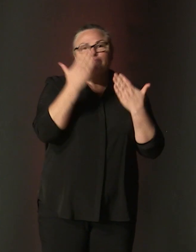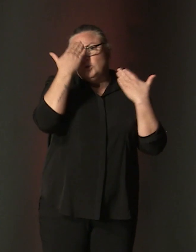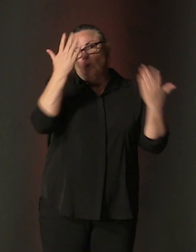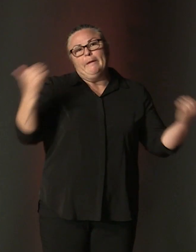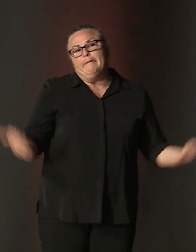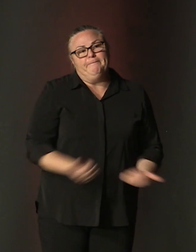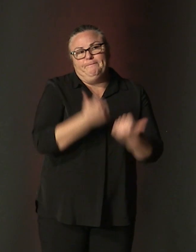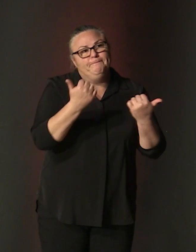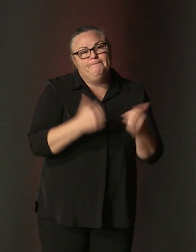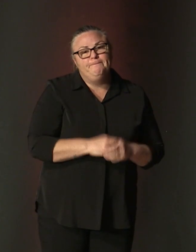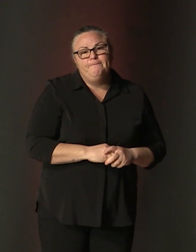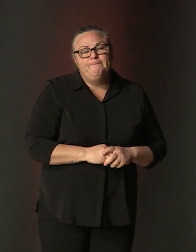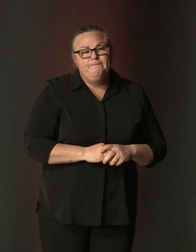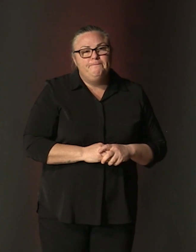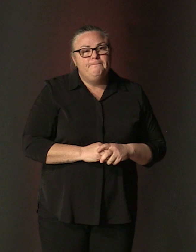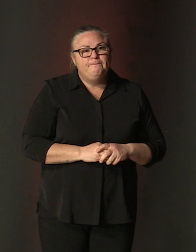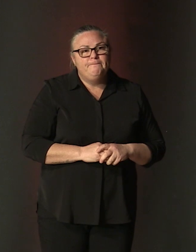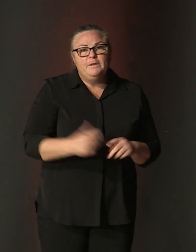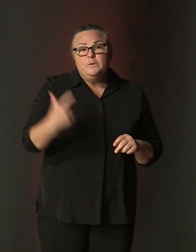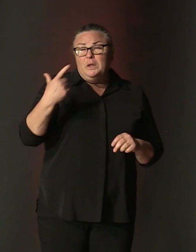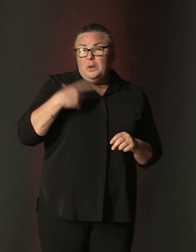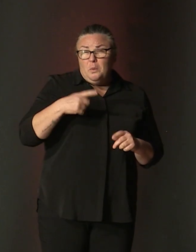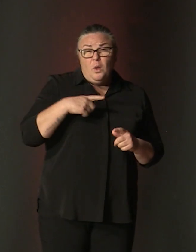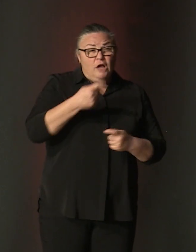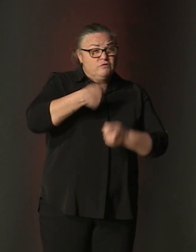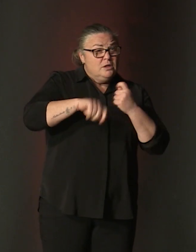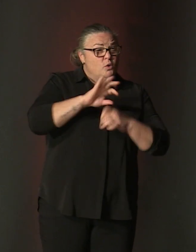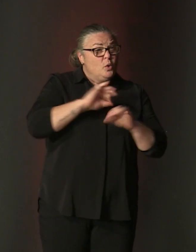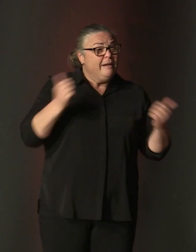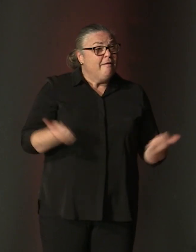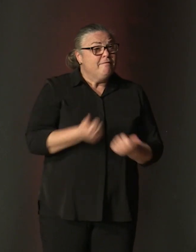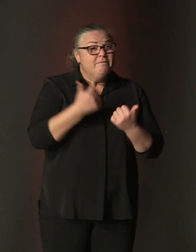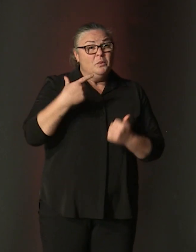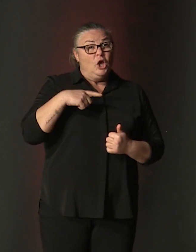Currently, producing new plastics, also known as virgin plastics,